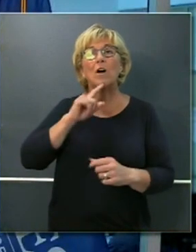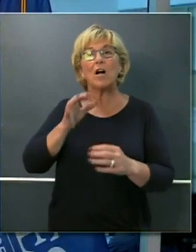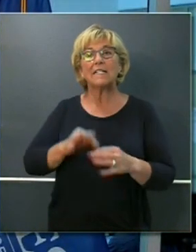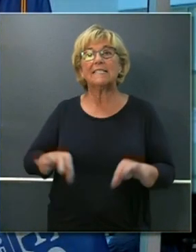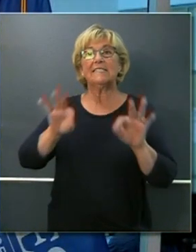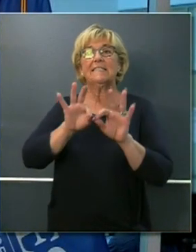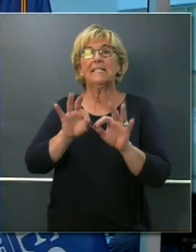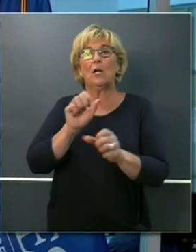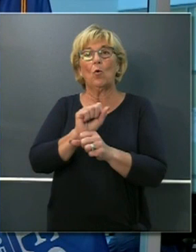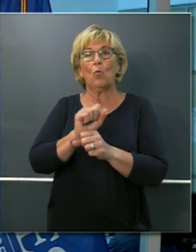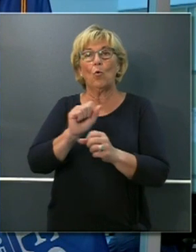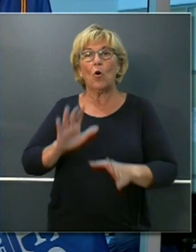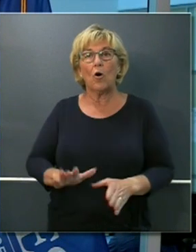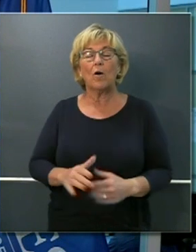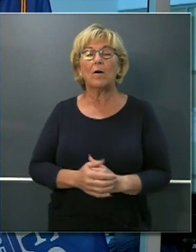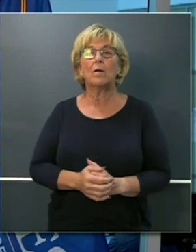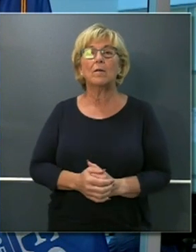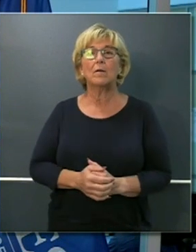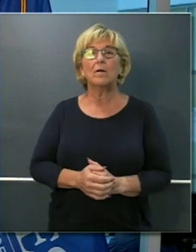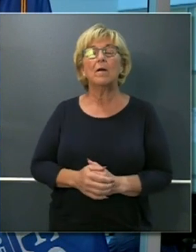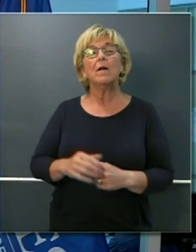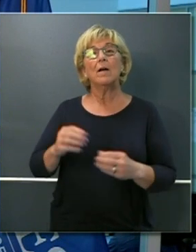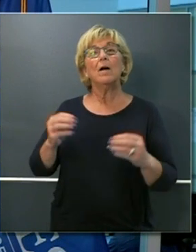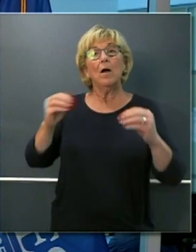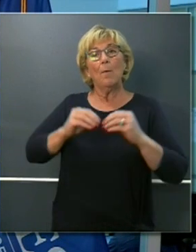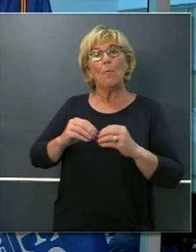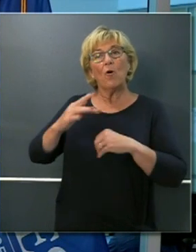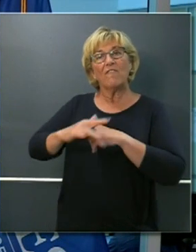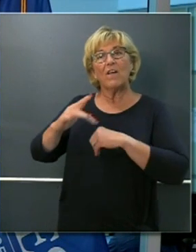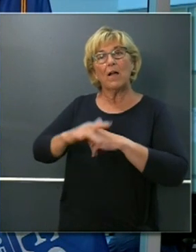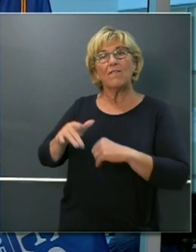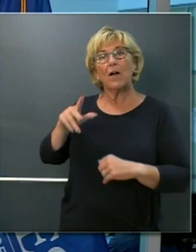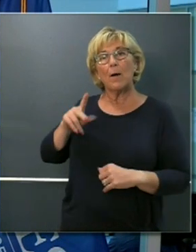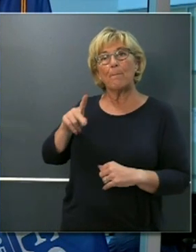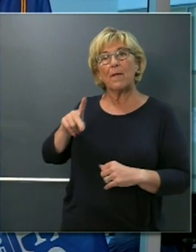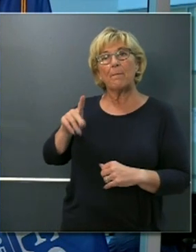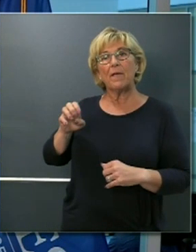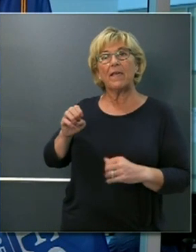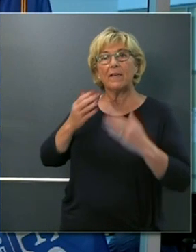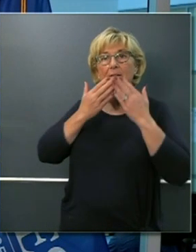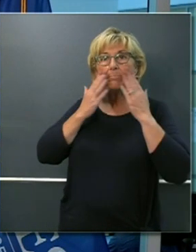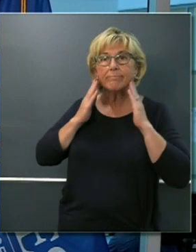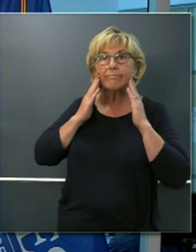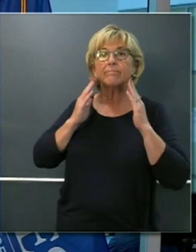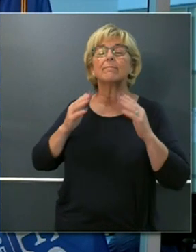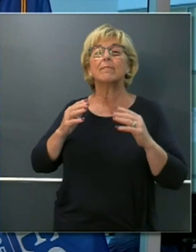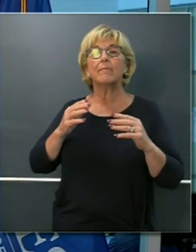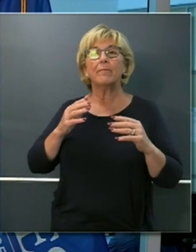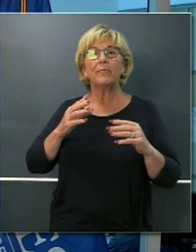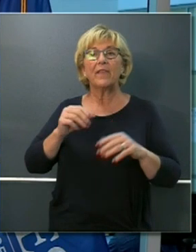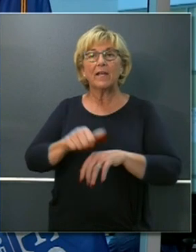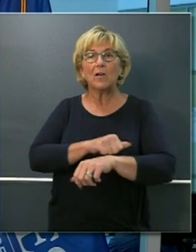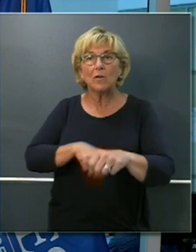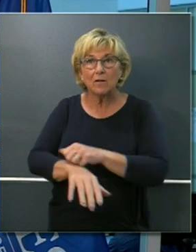THINKING ABOUT THE PHYSICAL WORK ENVIRONMENT THAT WE ARE IN TO MAKE SURE THAT PEOPLE ARE SAFE AND WE WILL ENHANCE OUR SAFETY NET FOR OUR ESSENTIAL